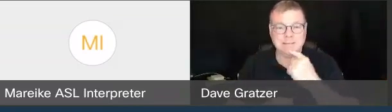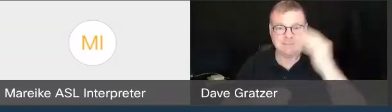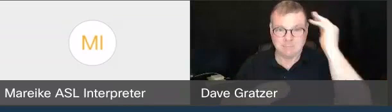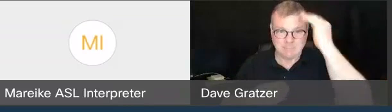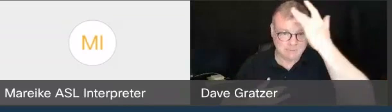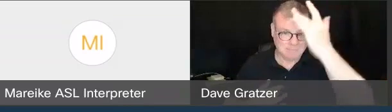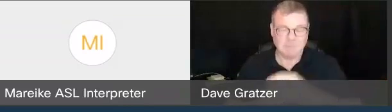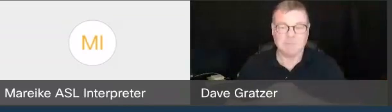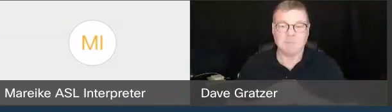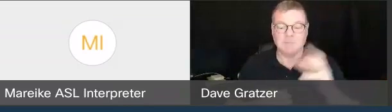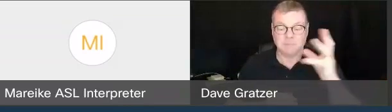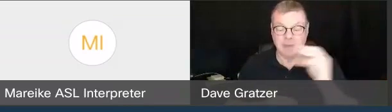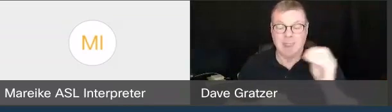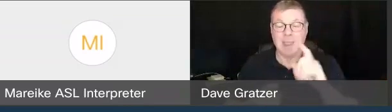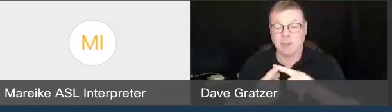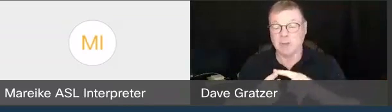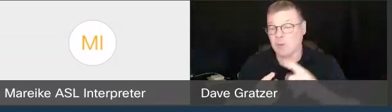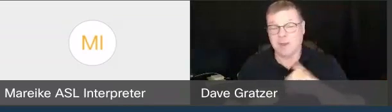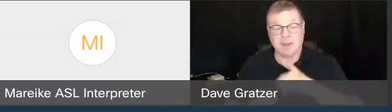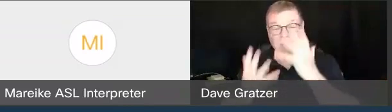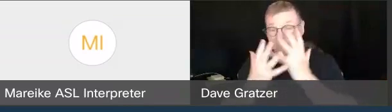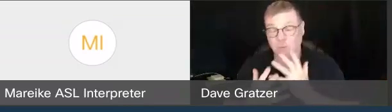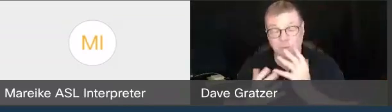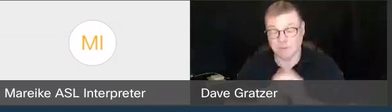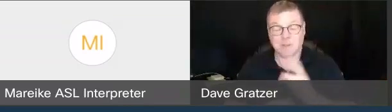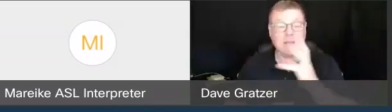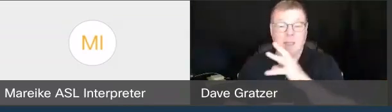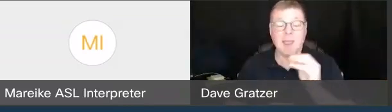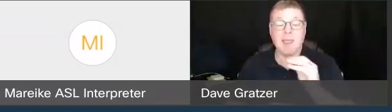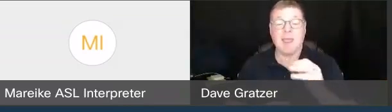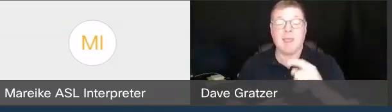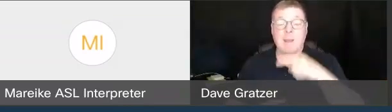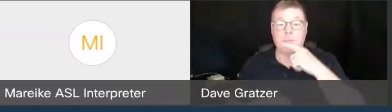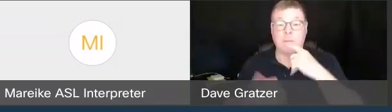to a large extent, unfortunately, and also as a public health outposts, the point here being